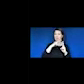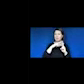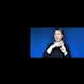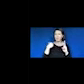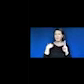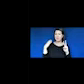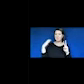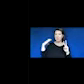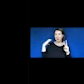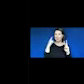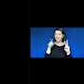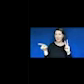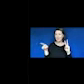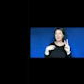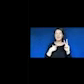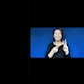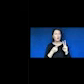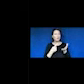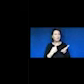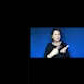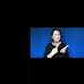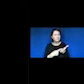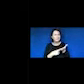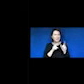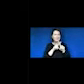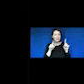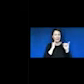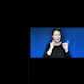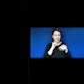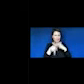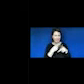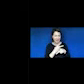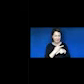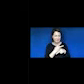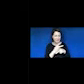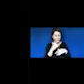about different interview experiences to bring my client into that process and what would